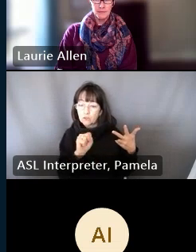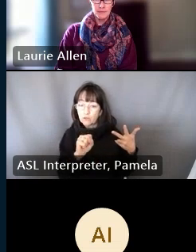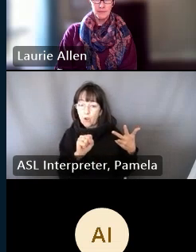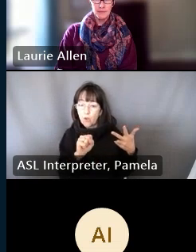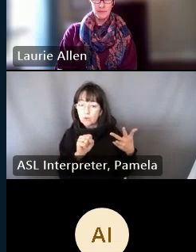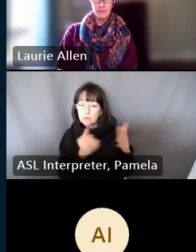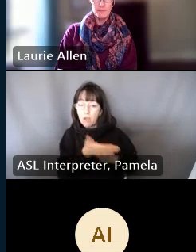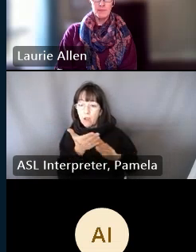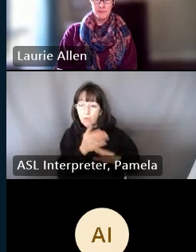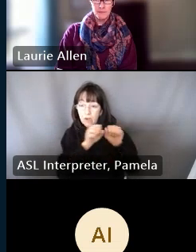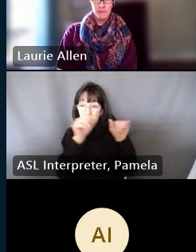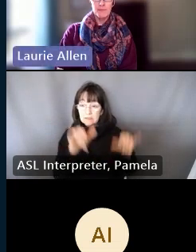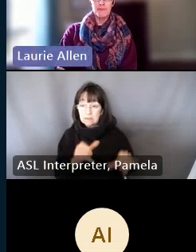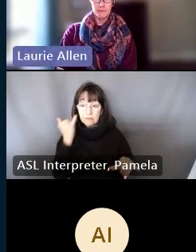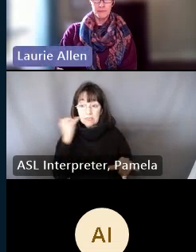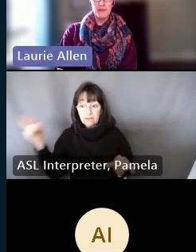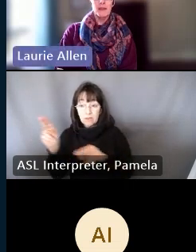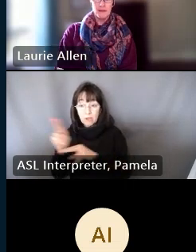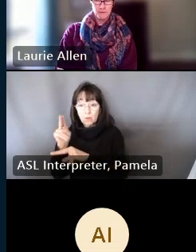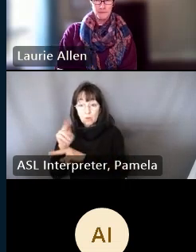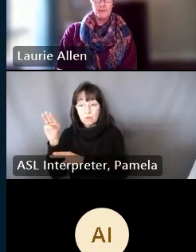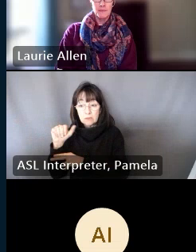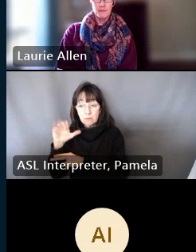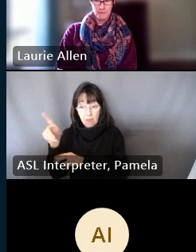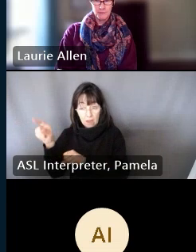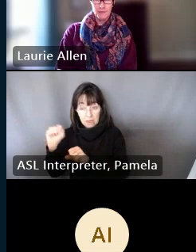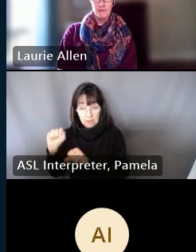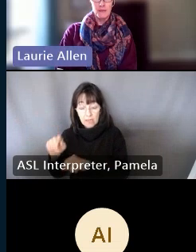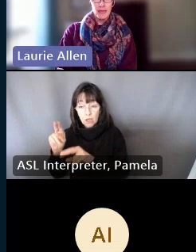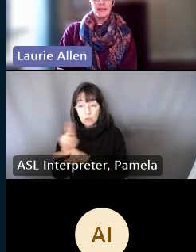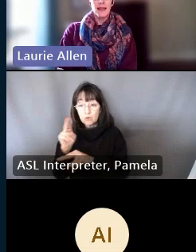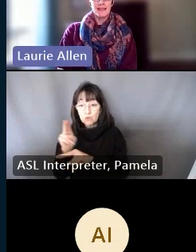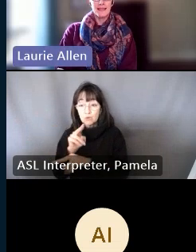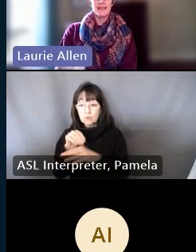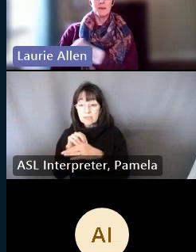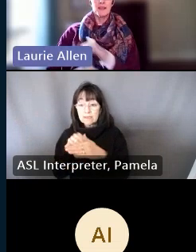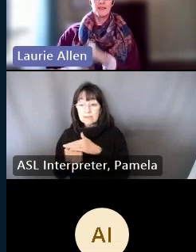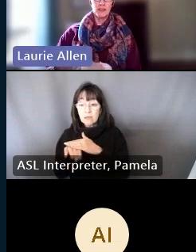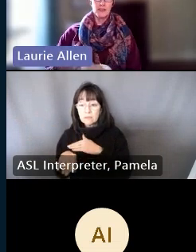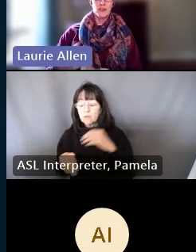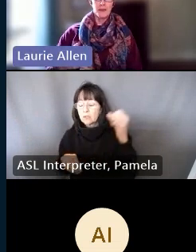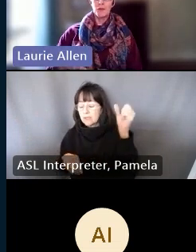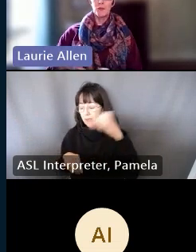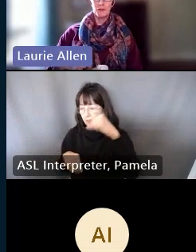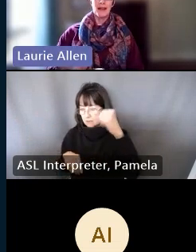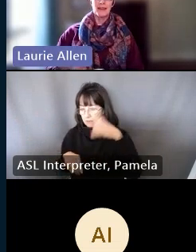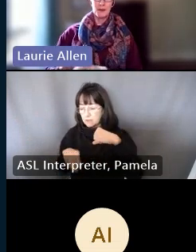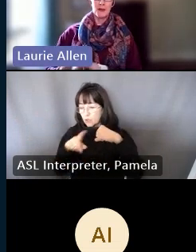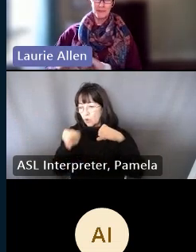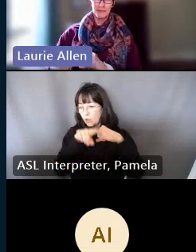and using the Microsoft products that way, is that still accessible? Yes. The accessibility features are available for Mac as well.